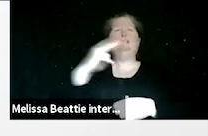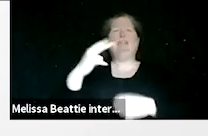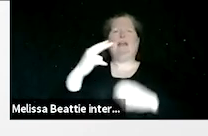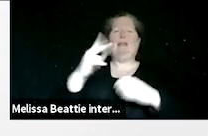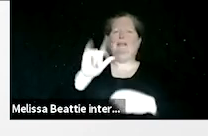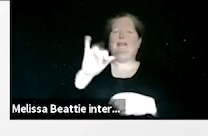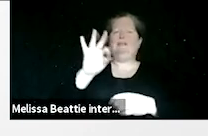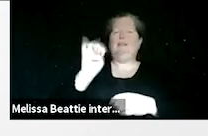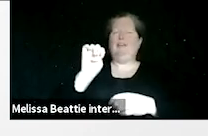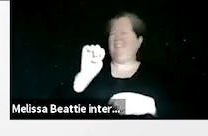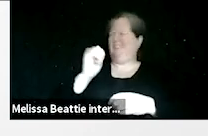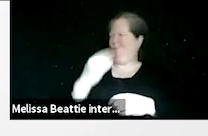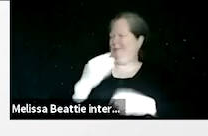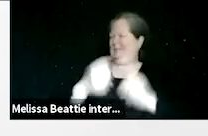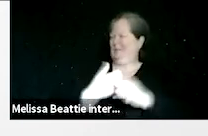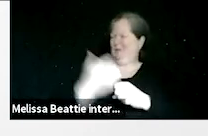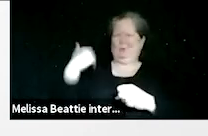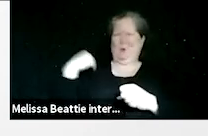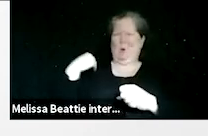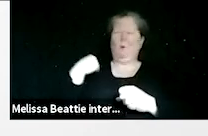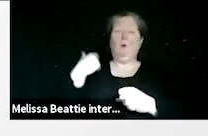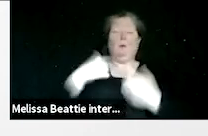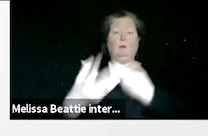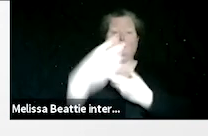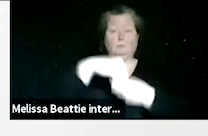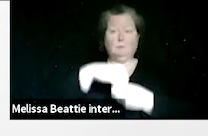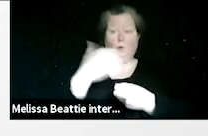Ben Woelk: We were in there. We had security posters up